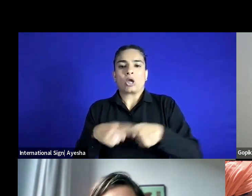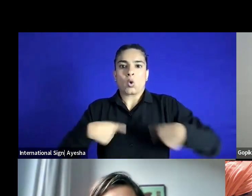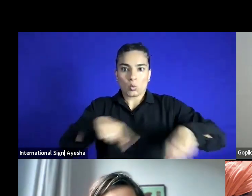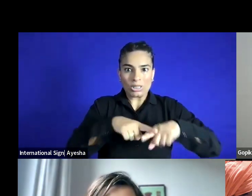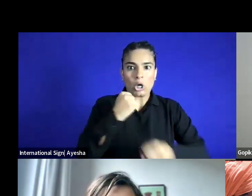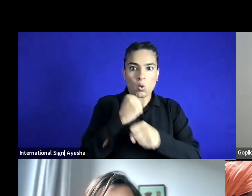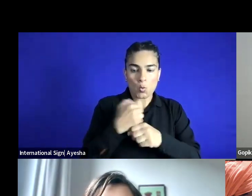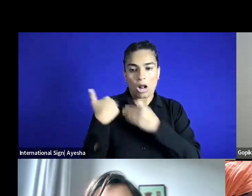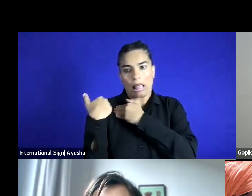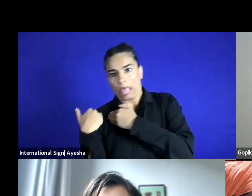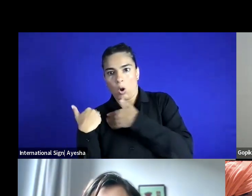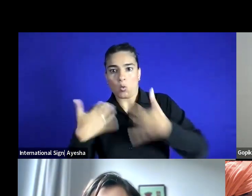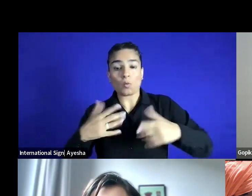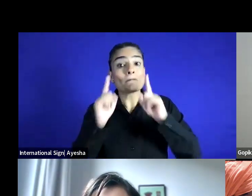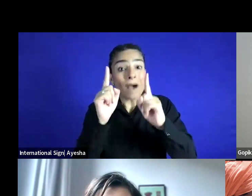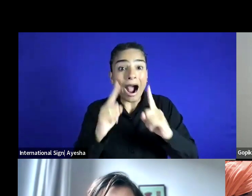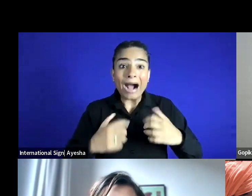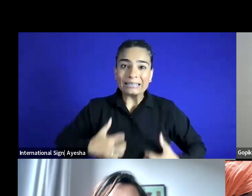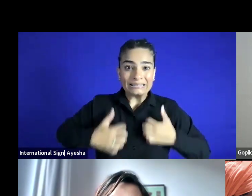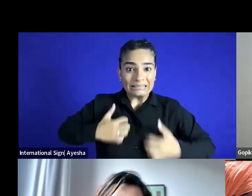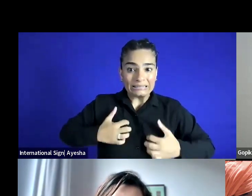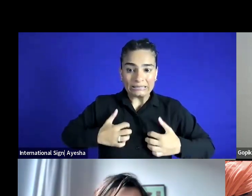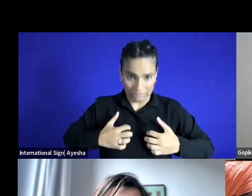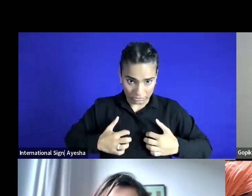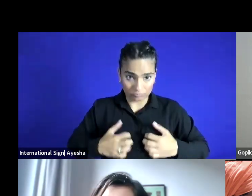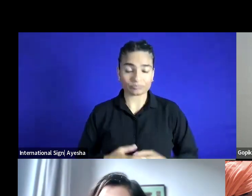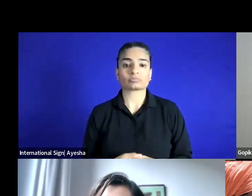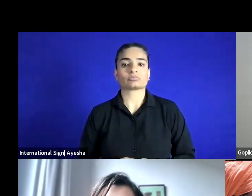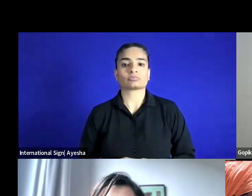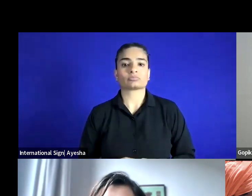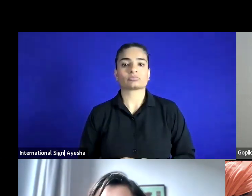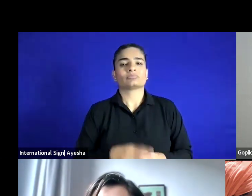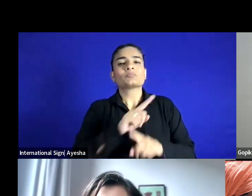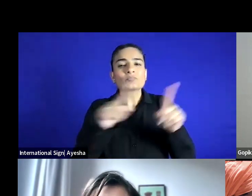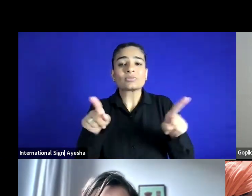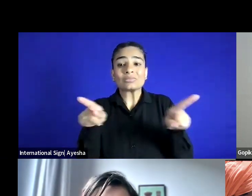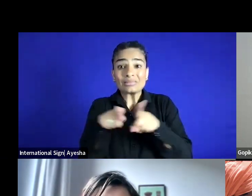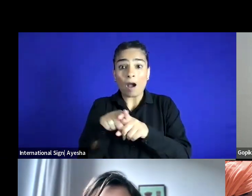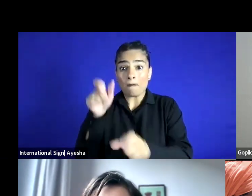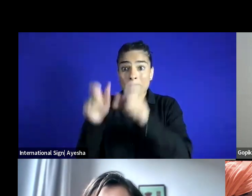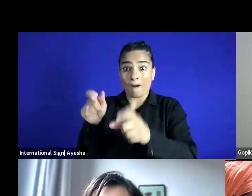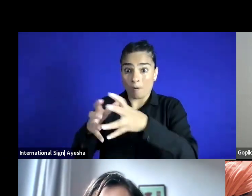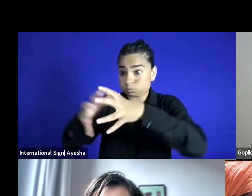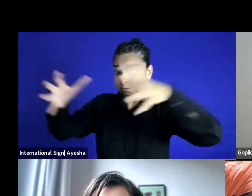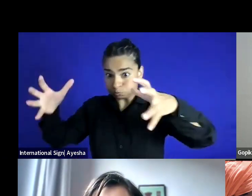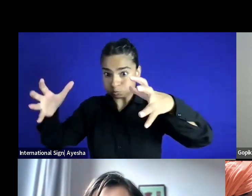but also mend, some delays with, and taking a bit longer to respond to everybody.